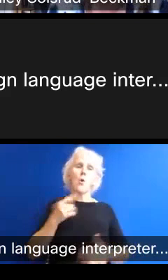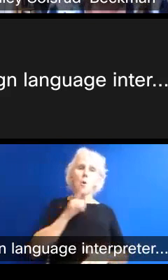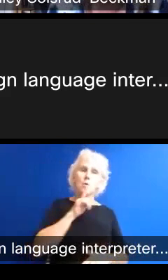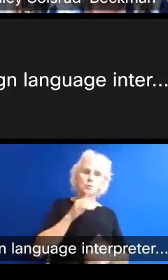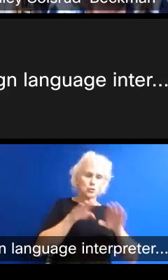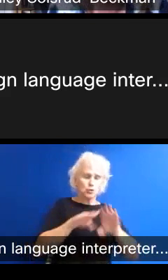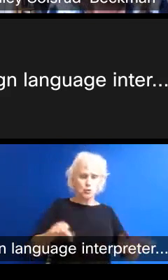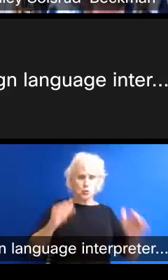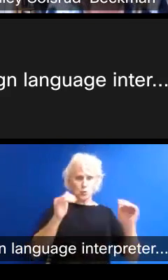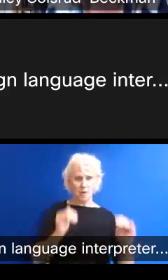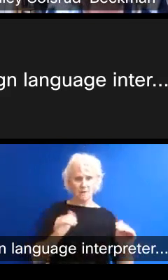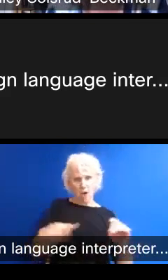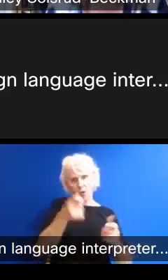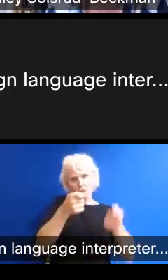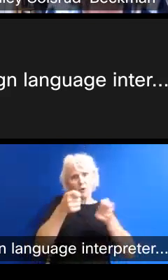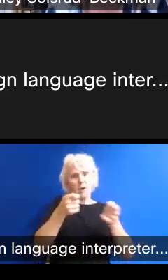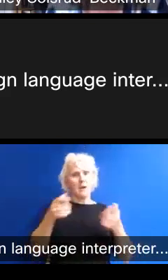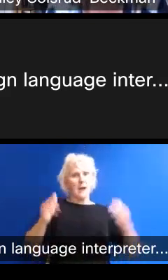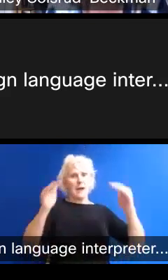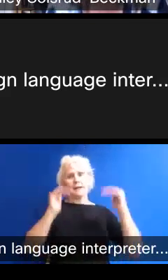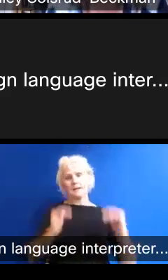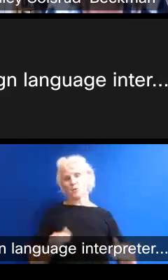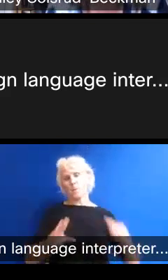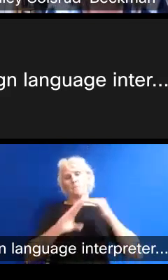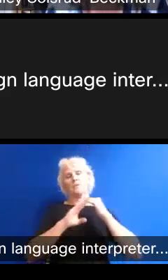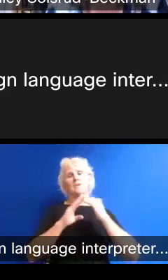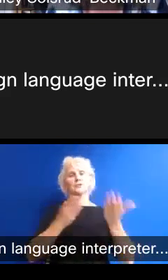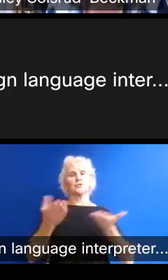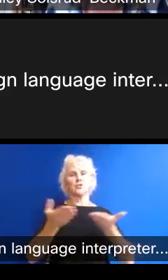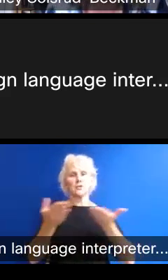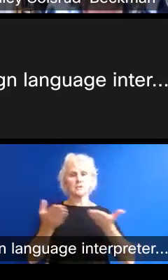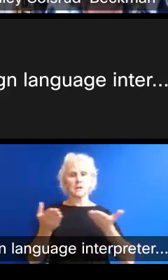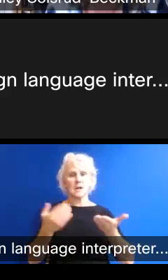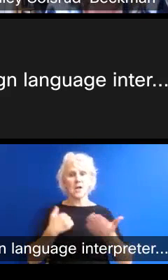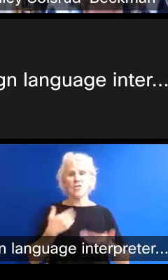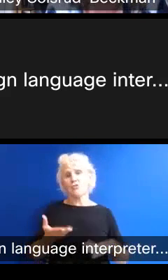and also prevention services such as those offered under Family First